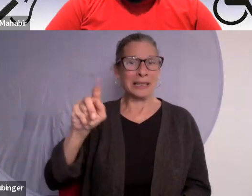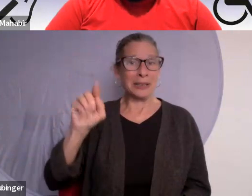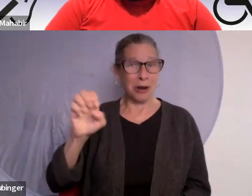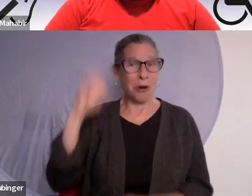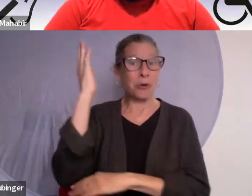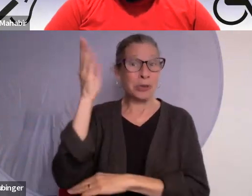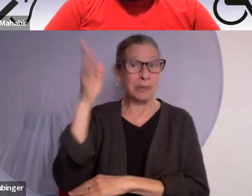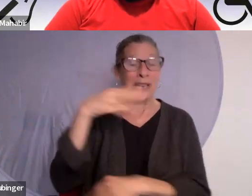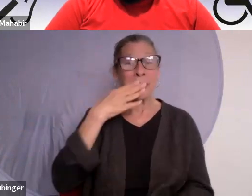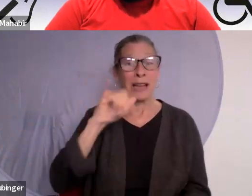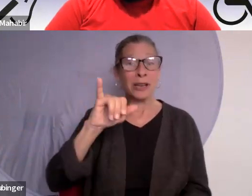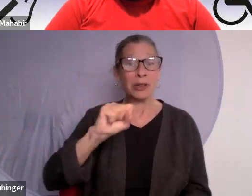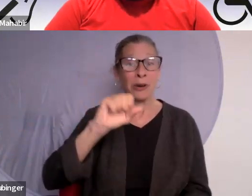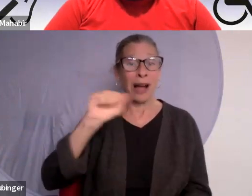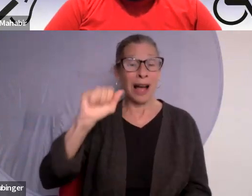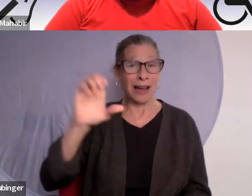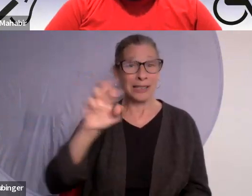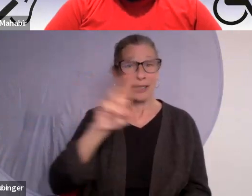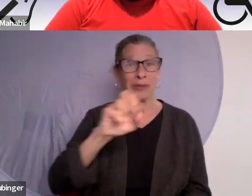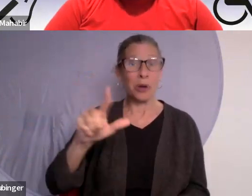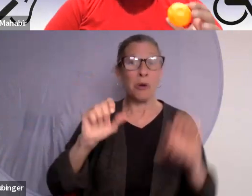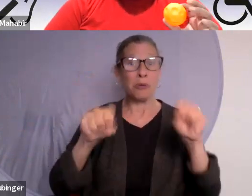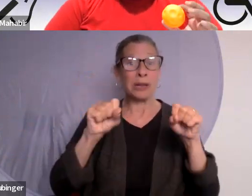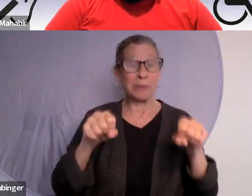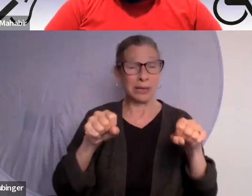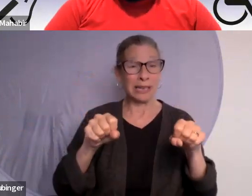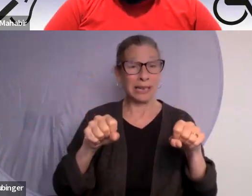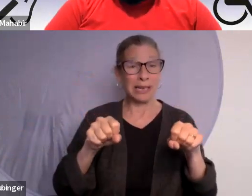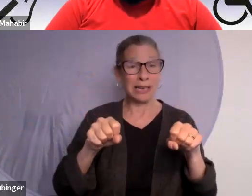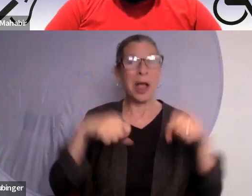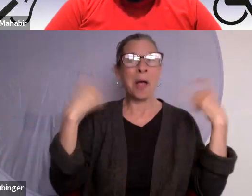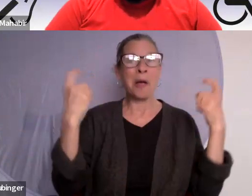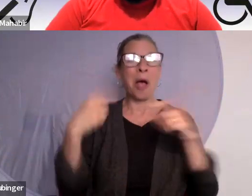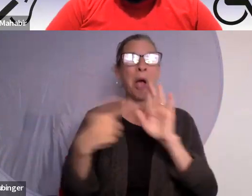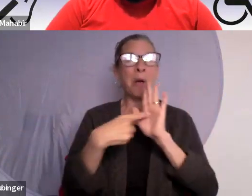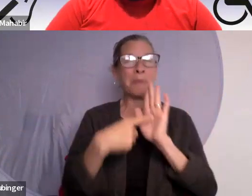Isaac for the Reelability presentation. Before we get